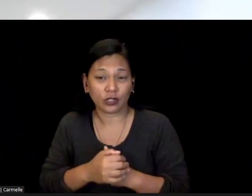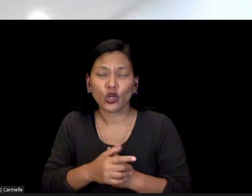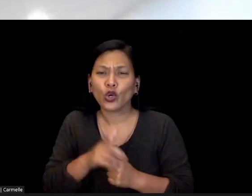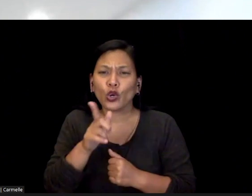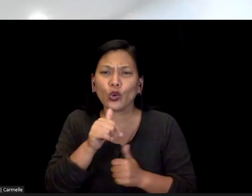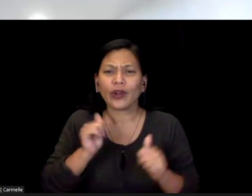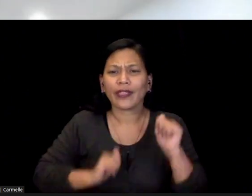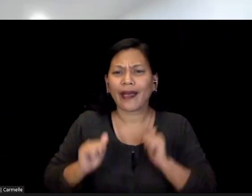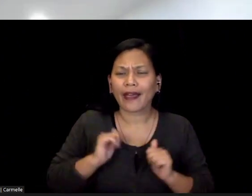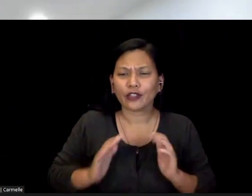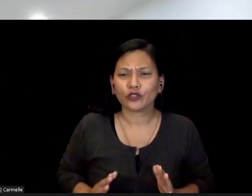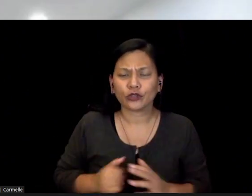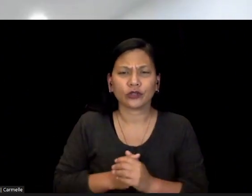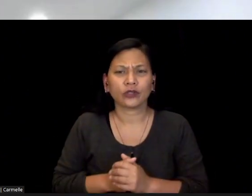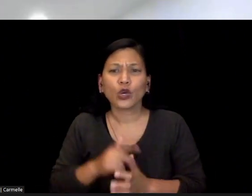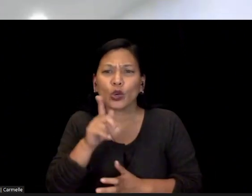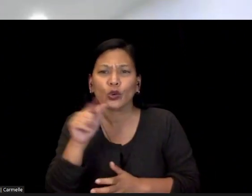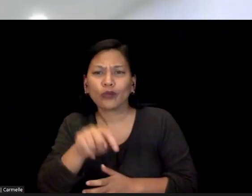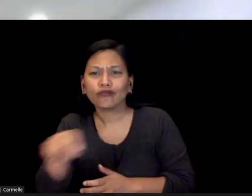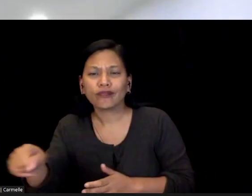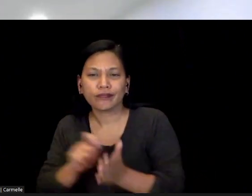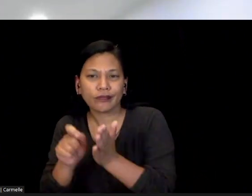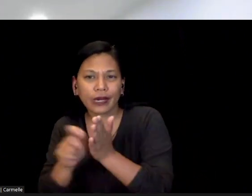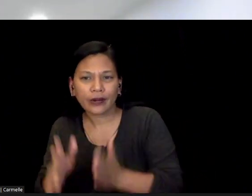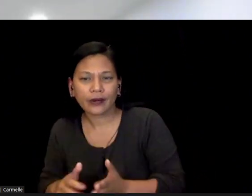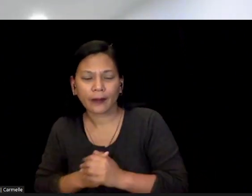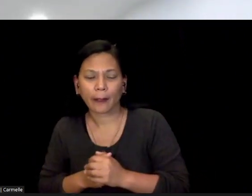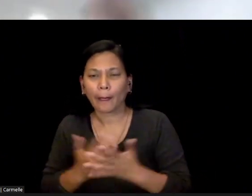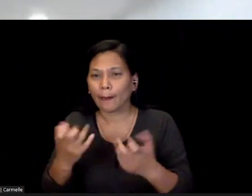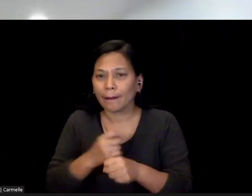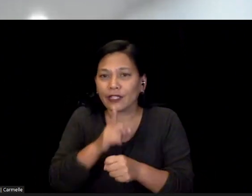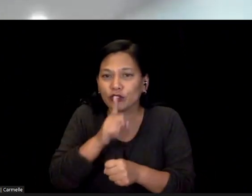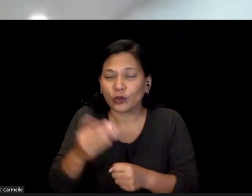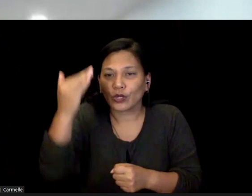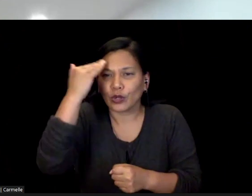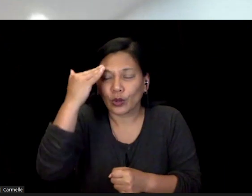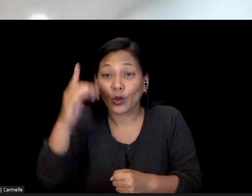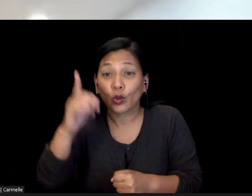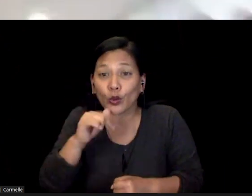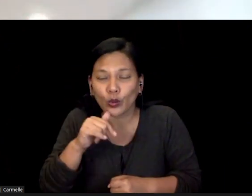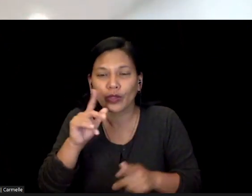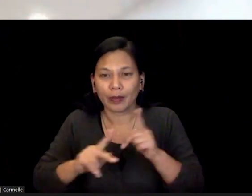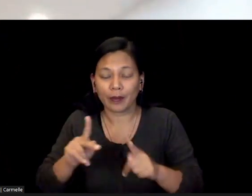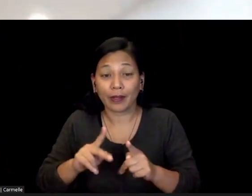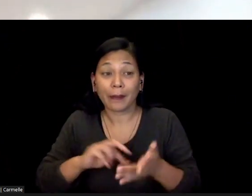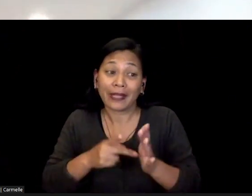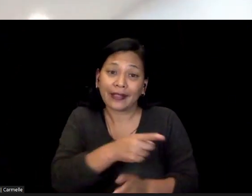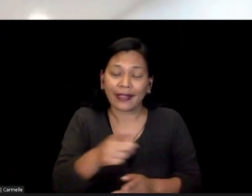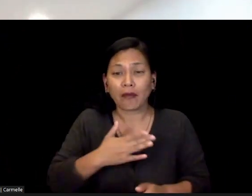your actors, who are your writers, just to get a sense of who are the people again, voluntarily offering up this information.